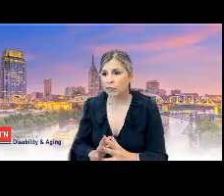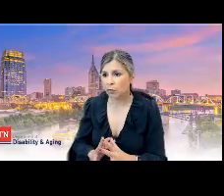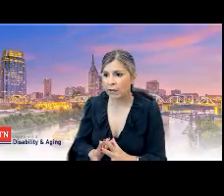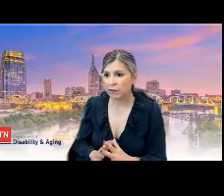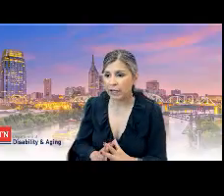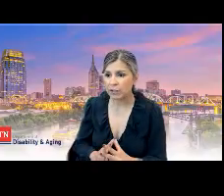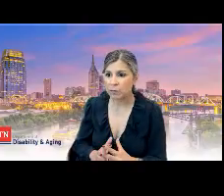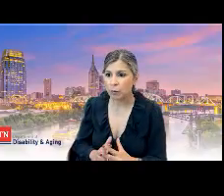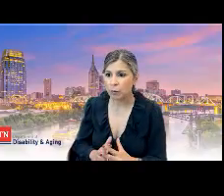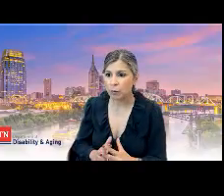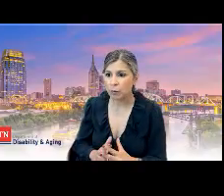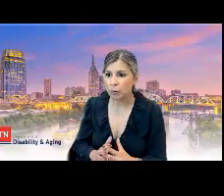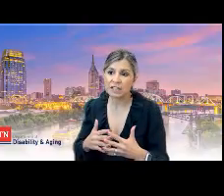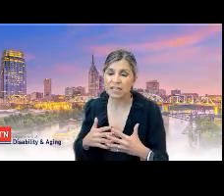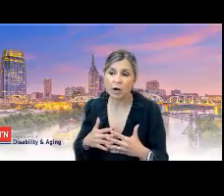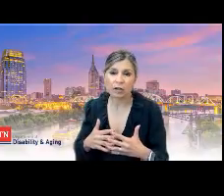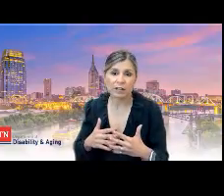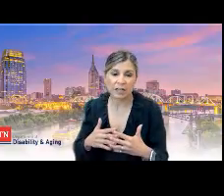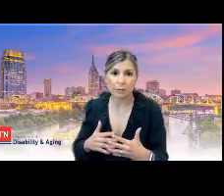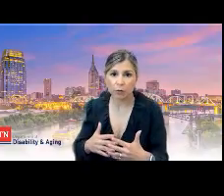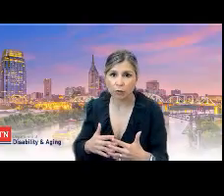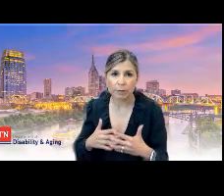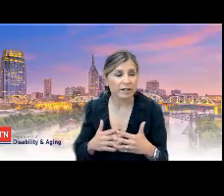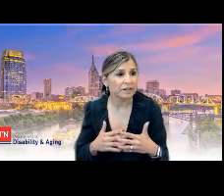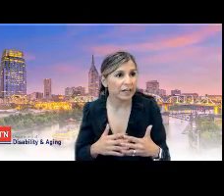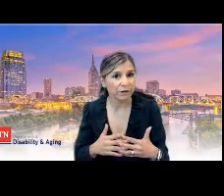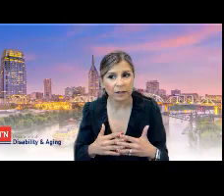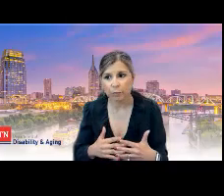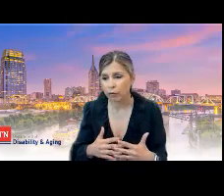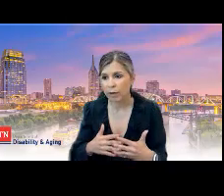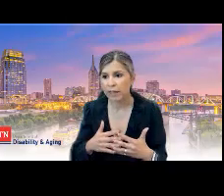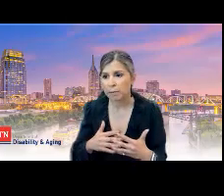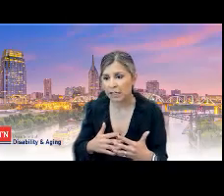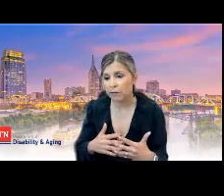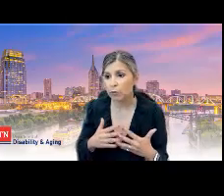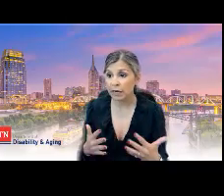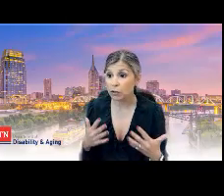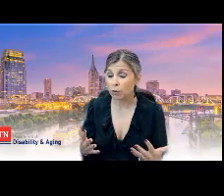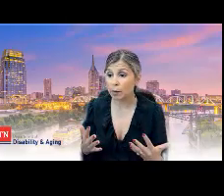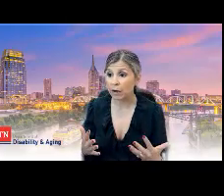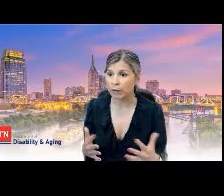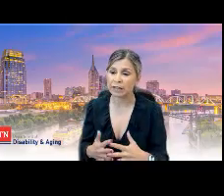We also have the family support program and this is a long standing program. It's a state funded program that many of you might know about.